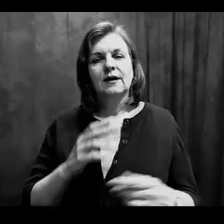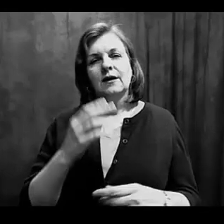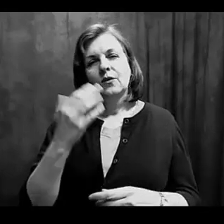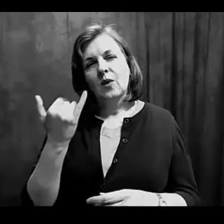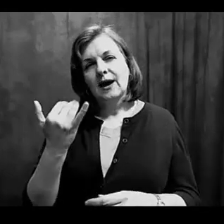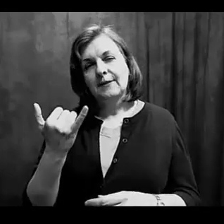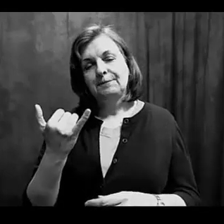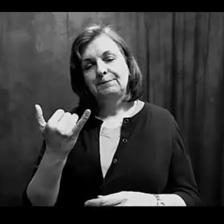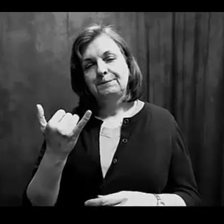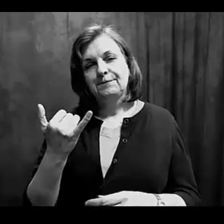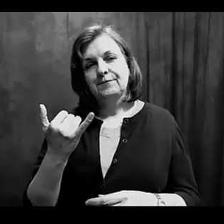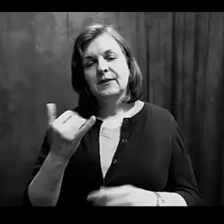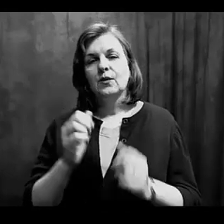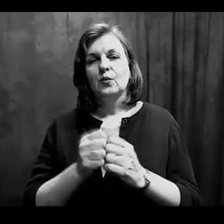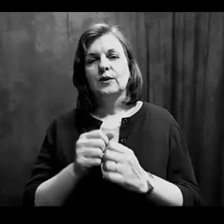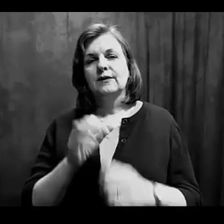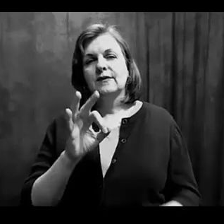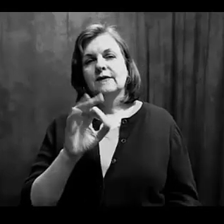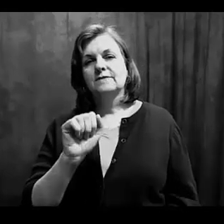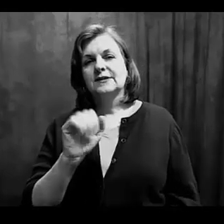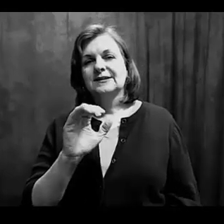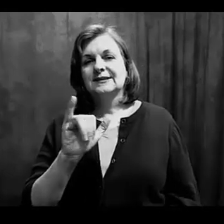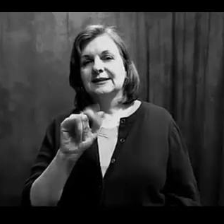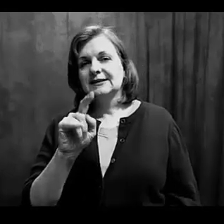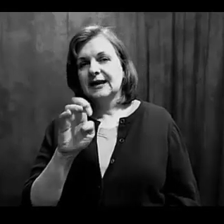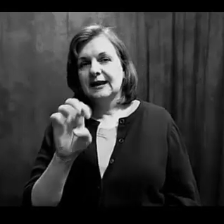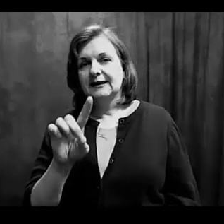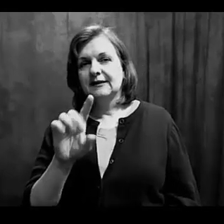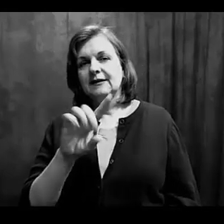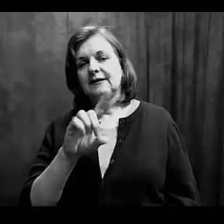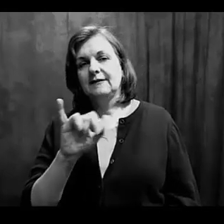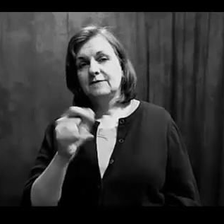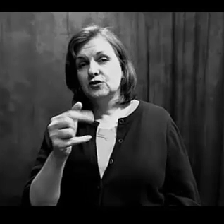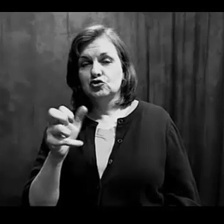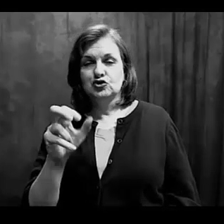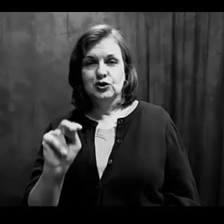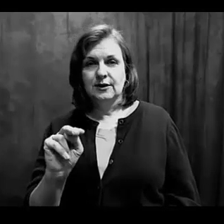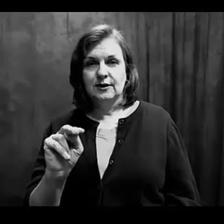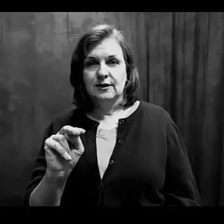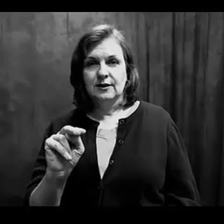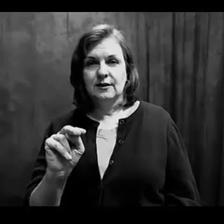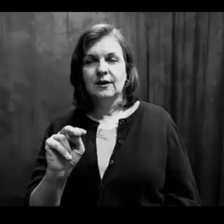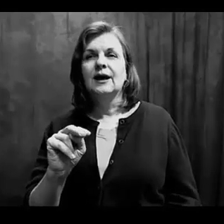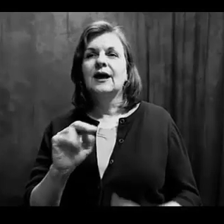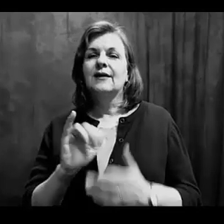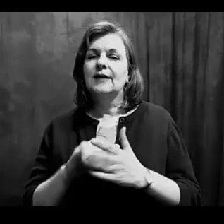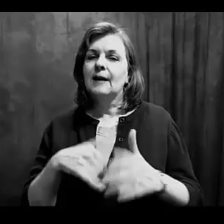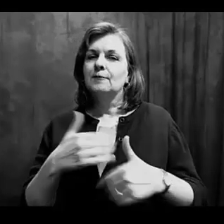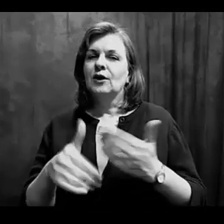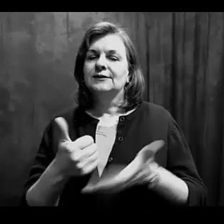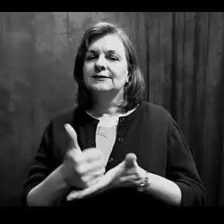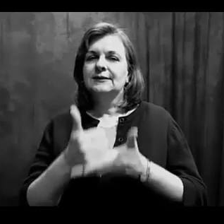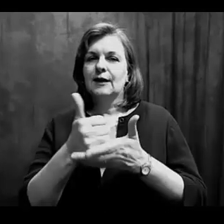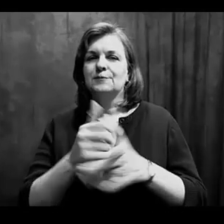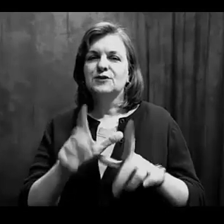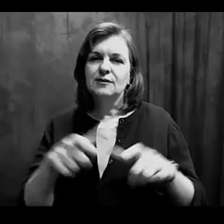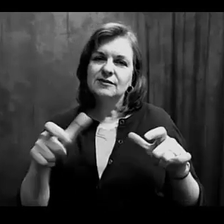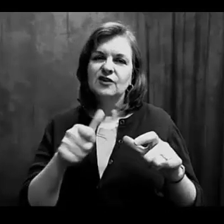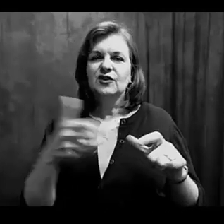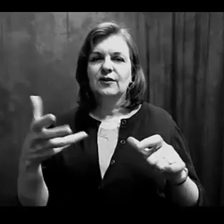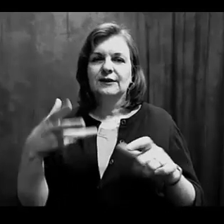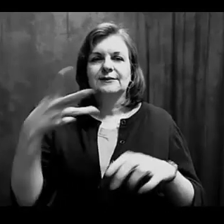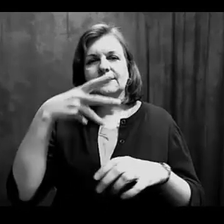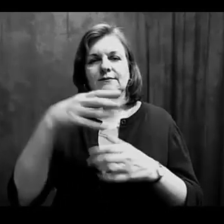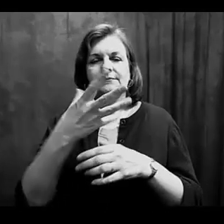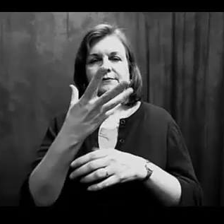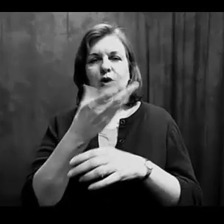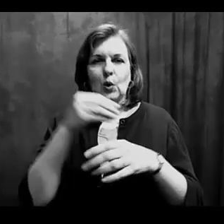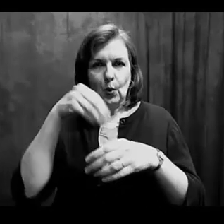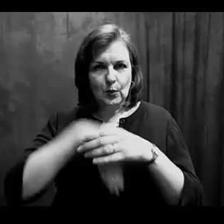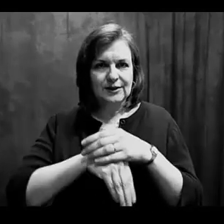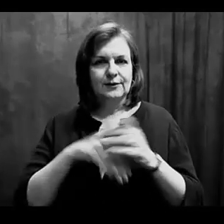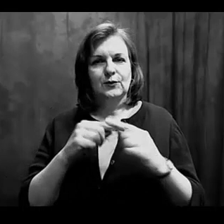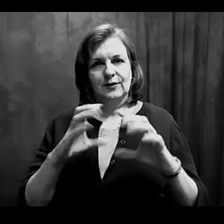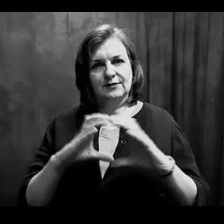and the reason why is that with facilitated diffusion we are looking for a way to move a larger things into the cell